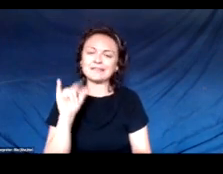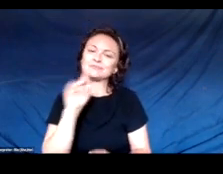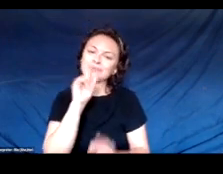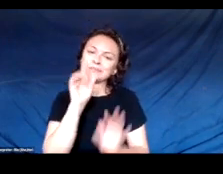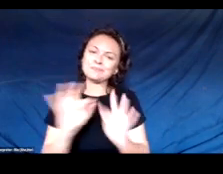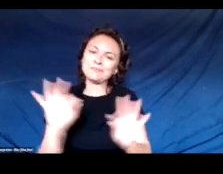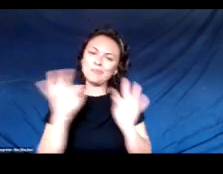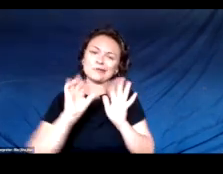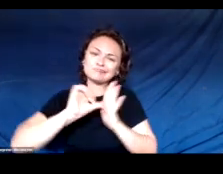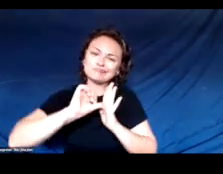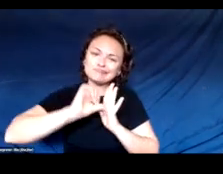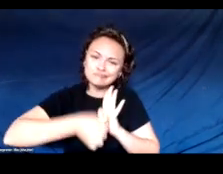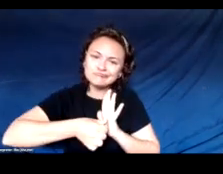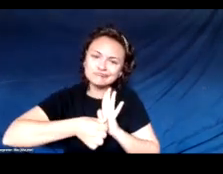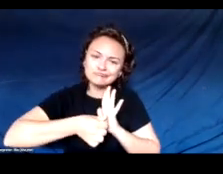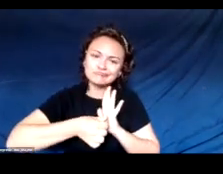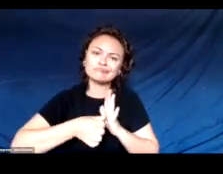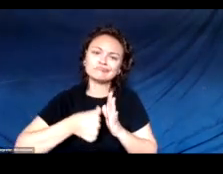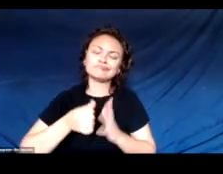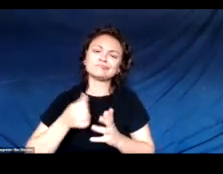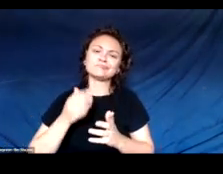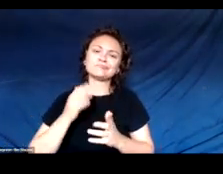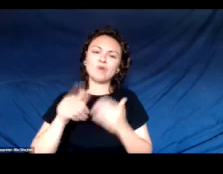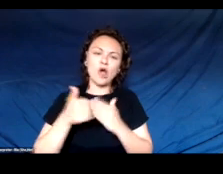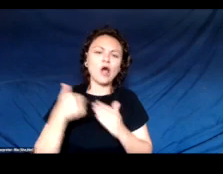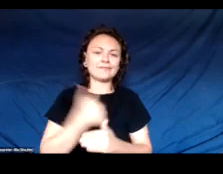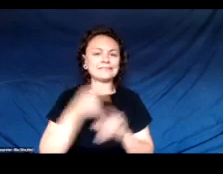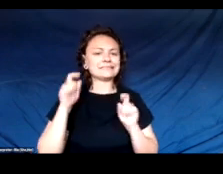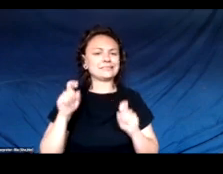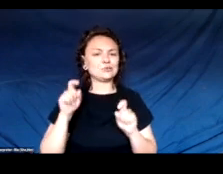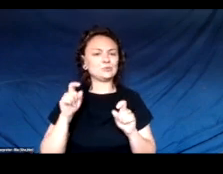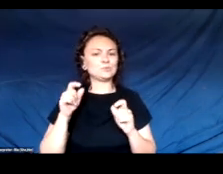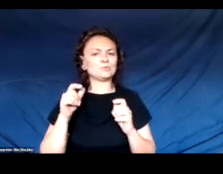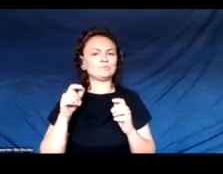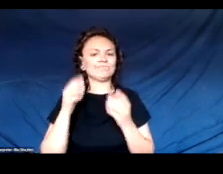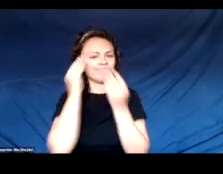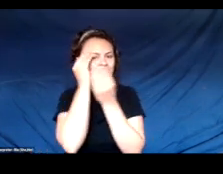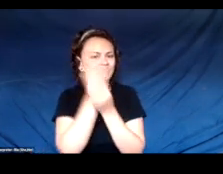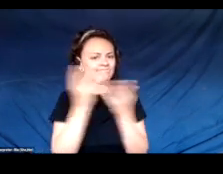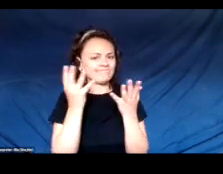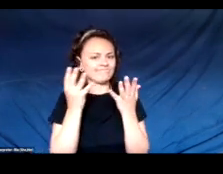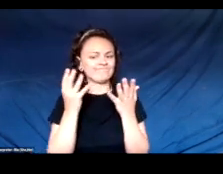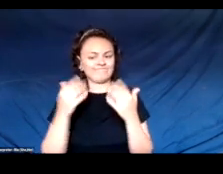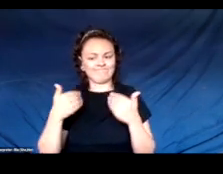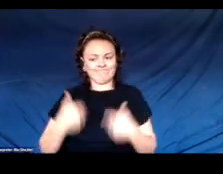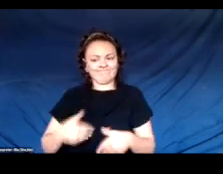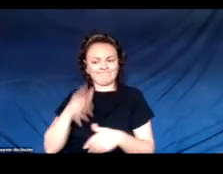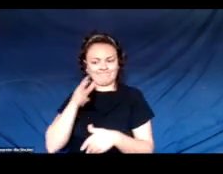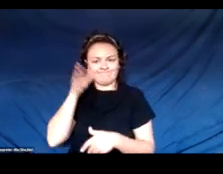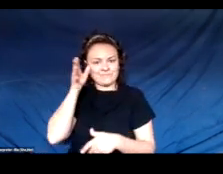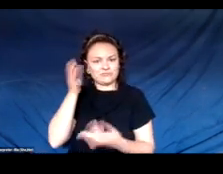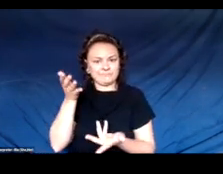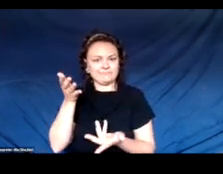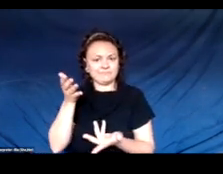all emphasize as parents, or even as people with disabilities.